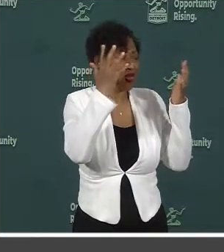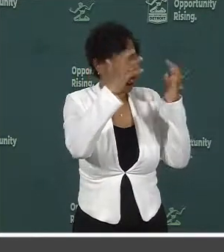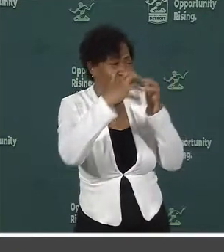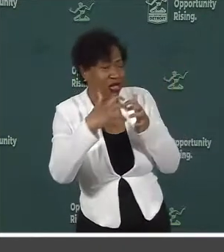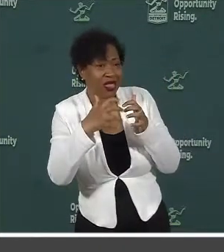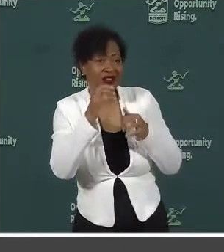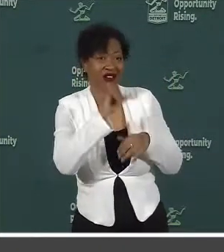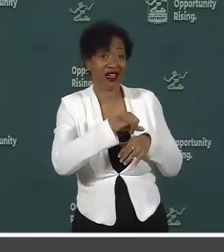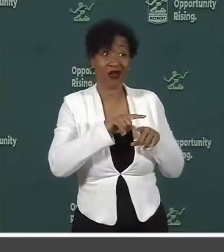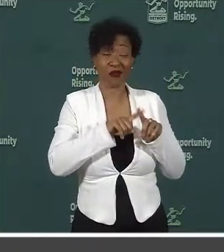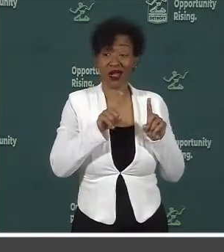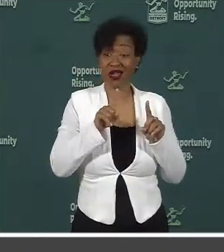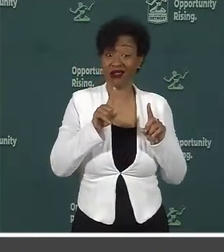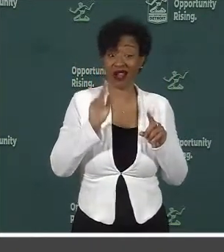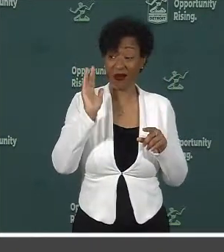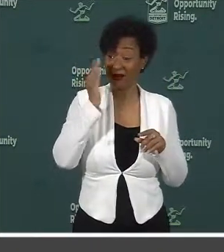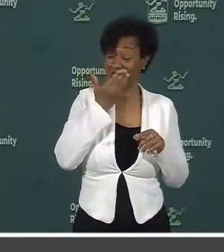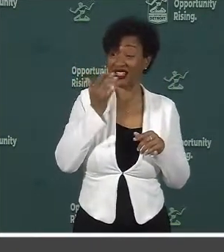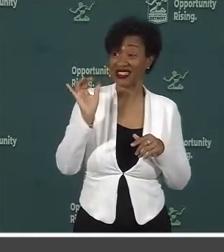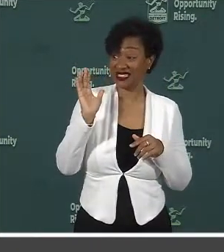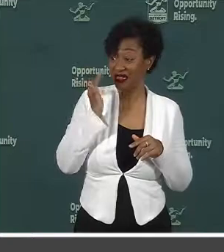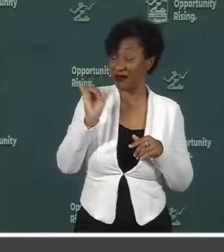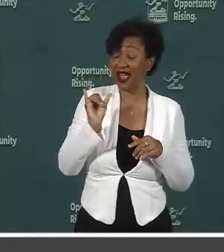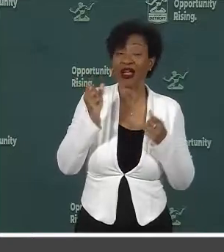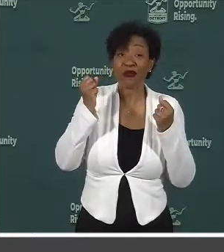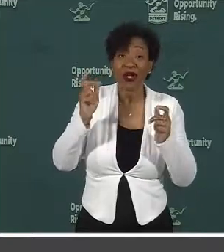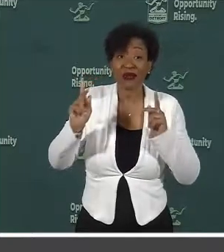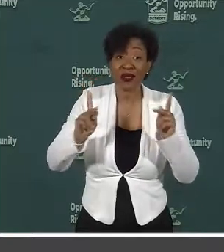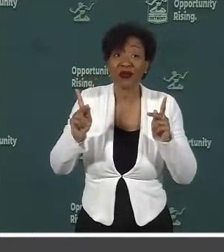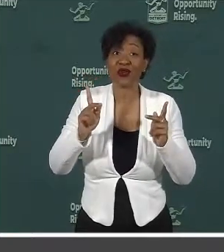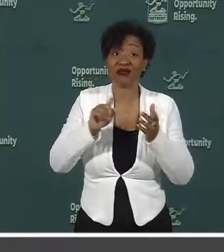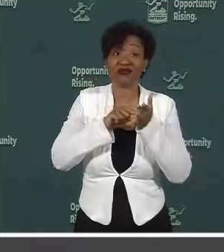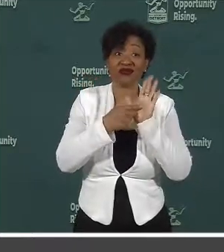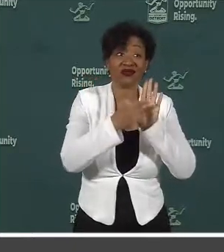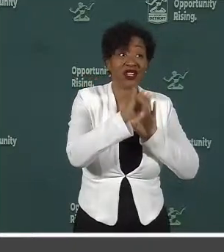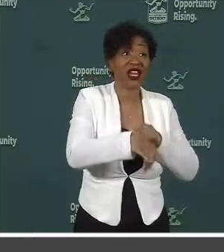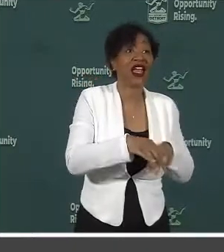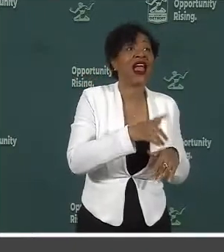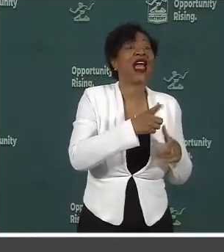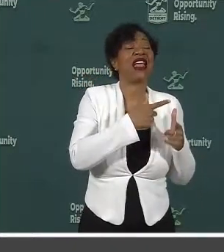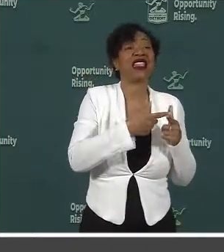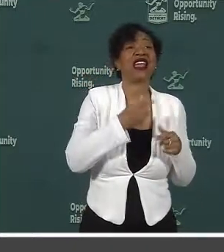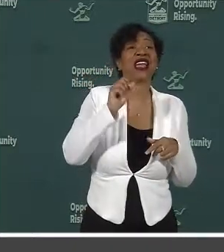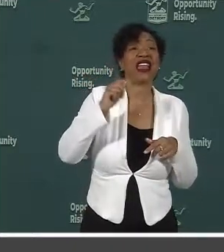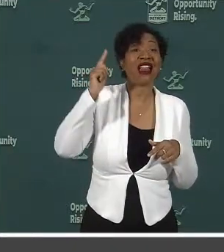BECAUSE NEXT >> THERE WAS DETROIT EXHIBIT IN LONDON AT THE WELLMONT GALLERY YOU KNOW